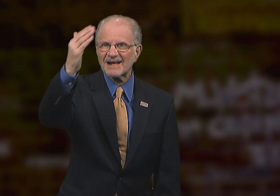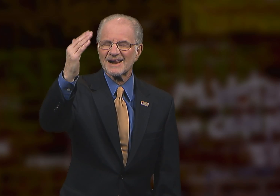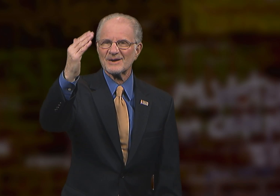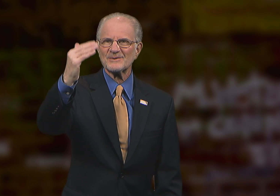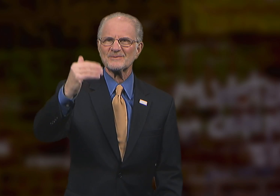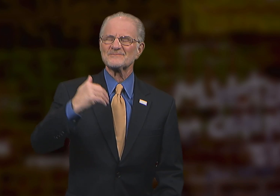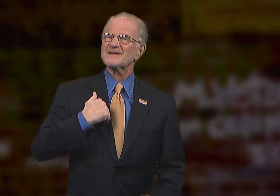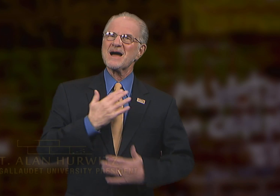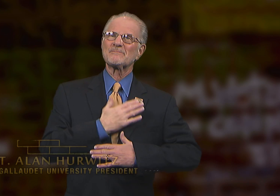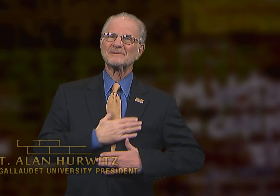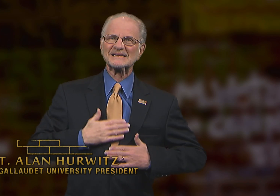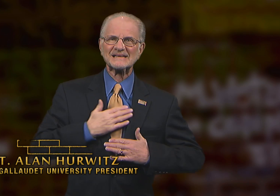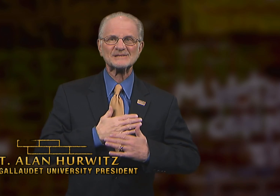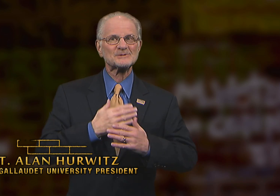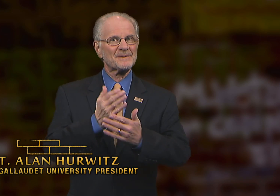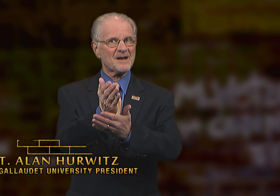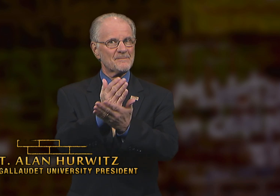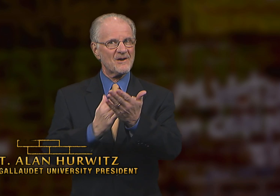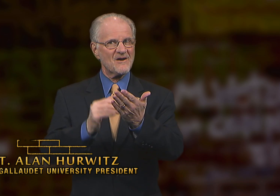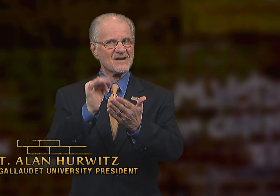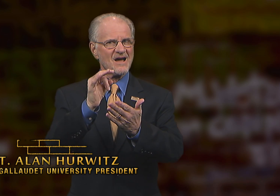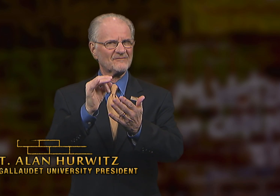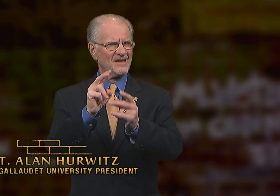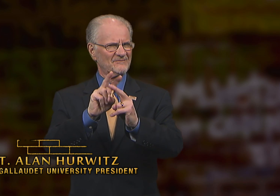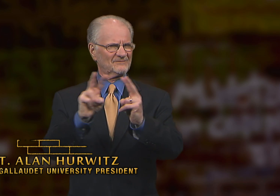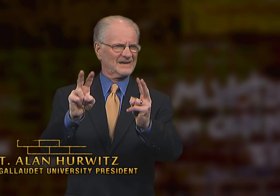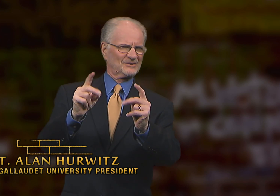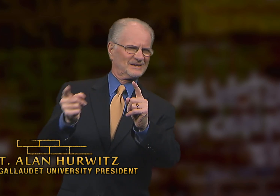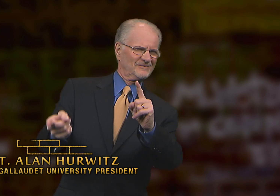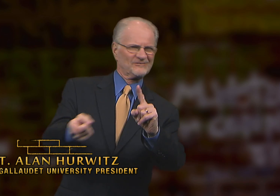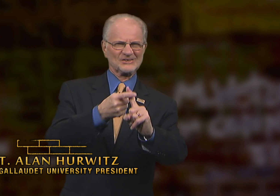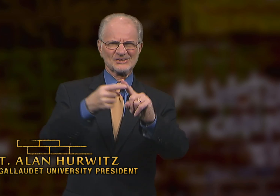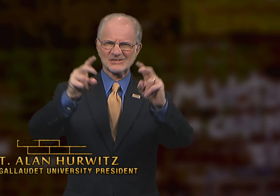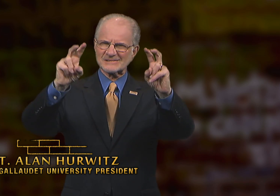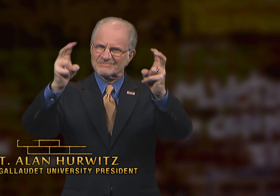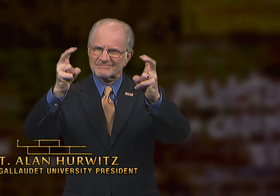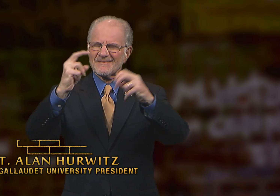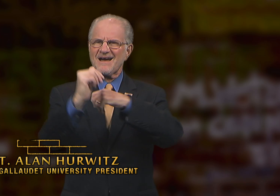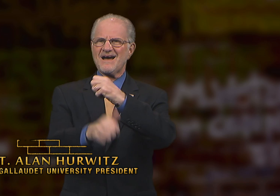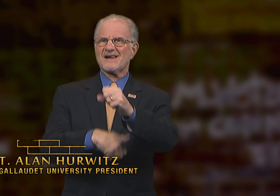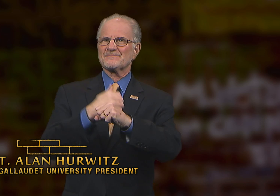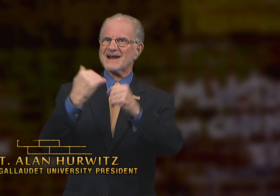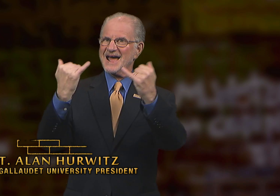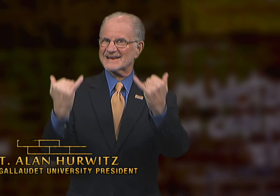Hello. I am pleased to be a part of the very first Alumni NOW.